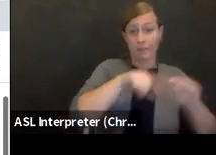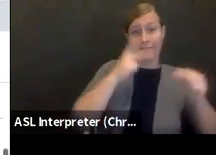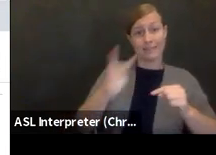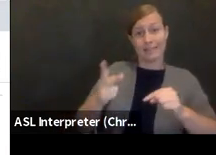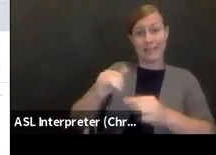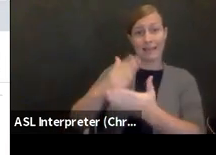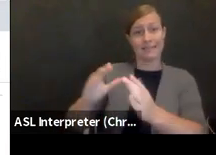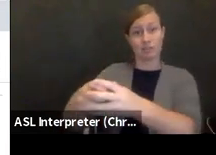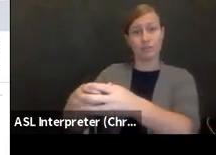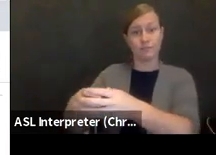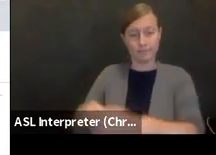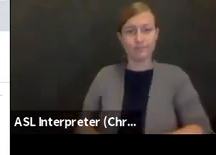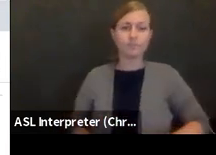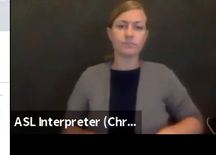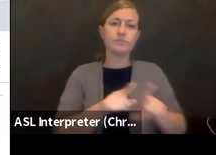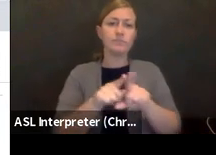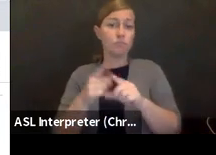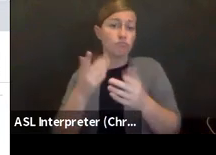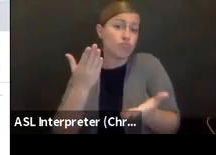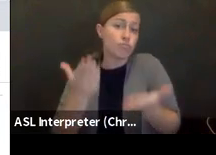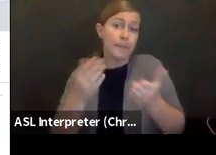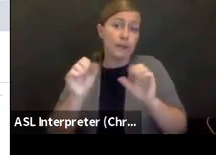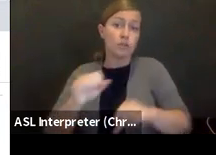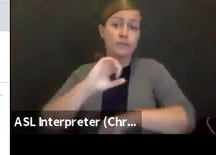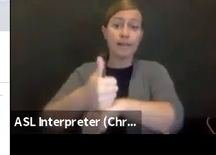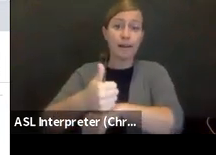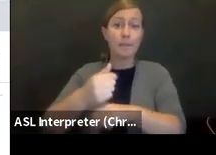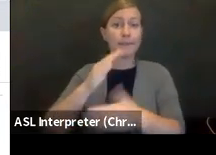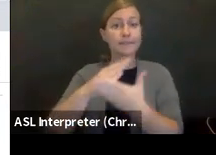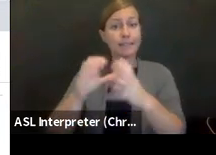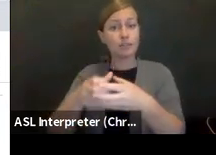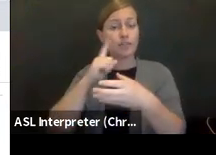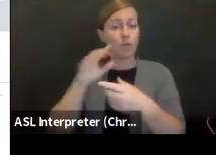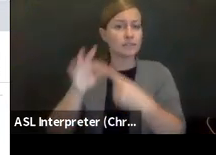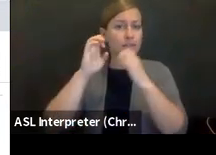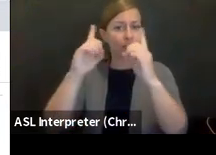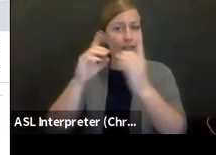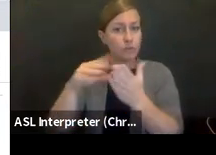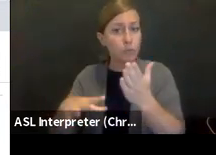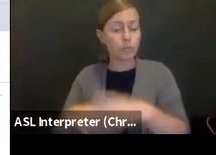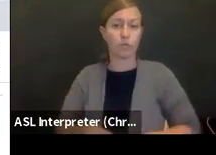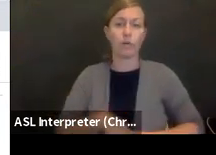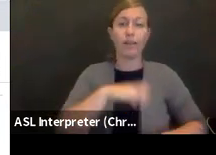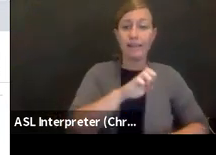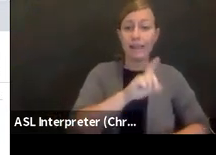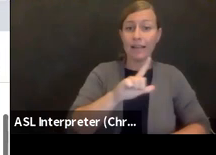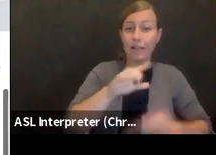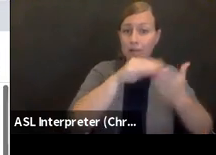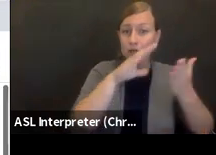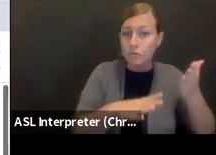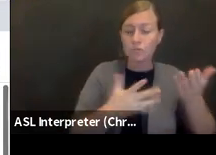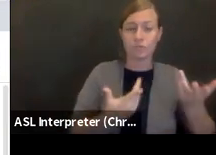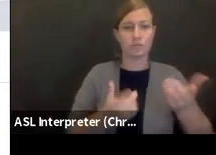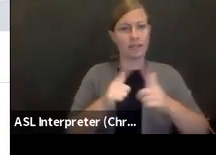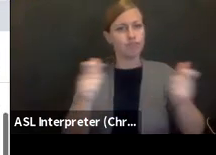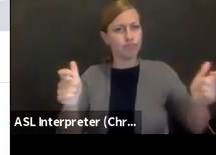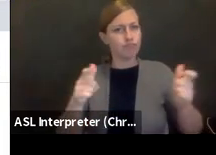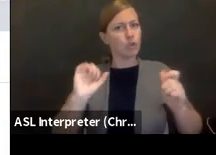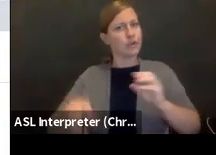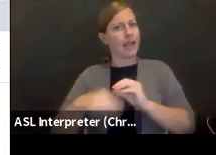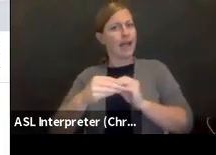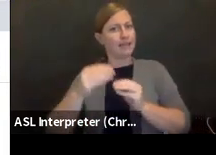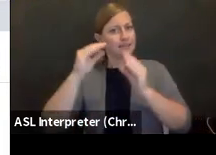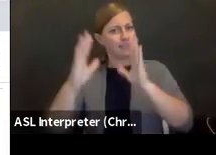ESD 112-- Kristina Wambold: I can also see a section built for supporting our special education students or El l students and other teachers being placed in those sections so sections are very powerful.